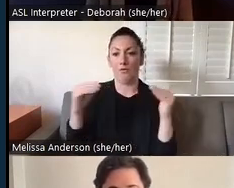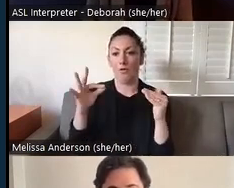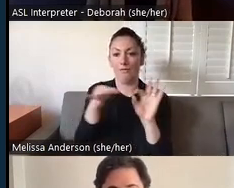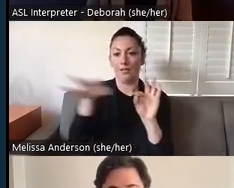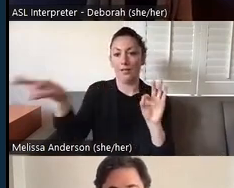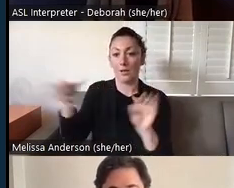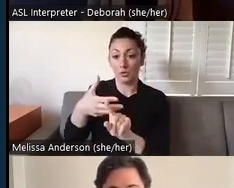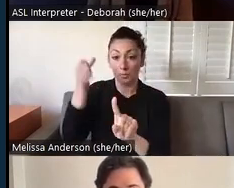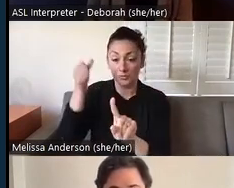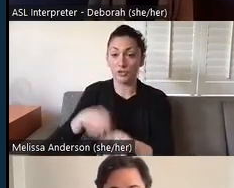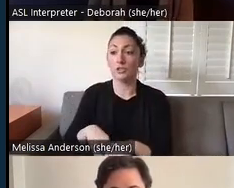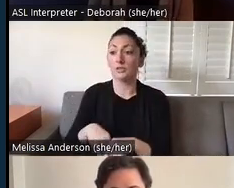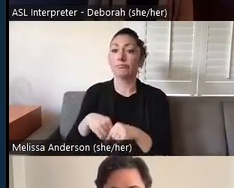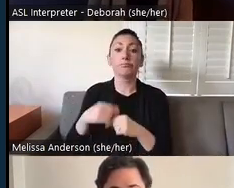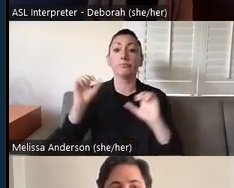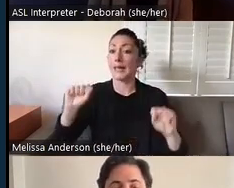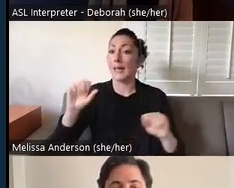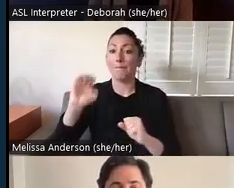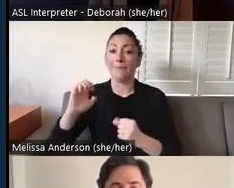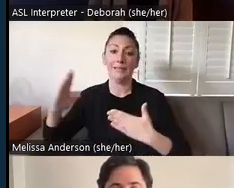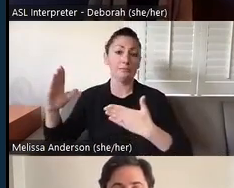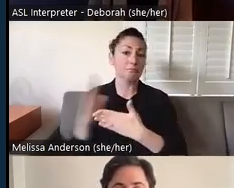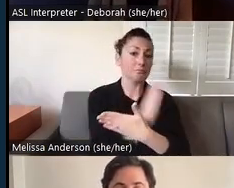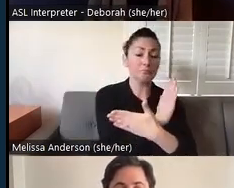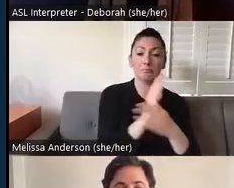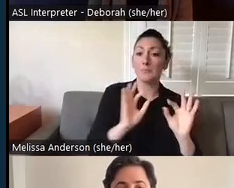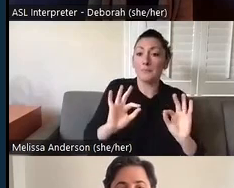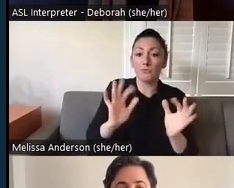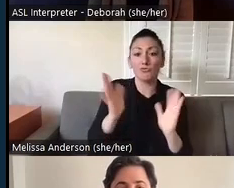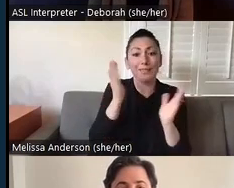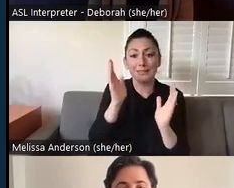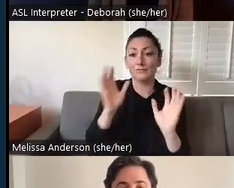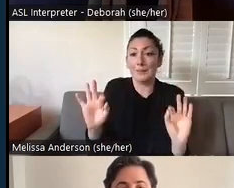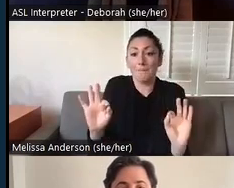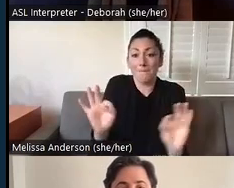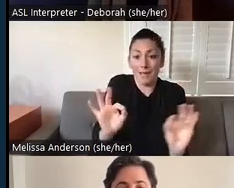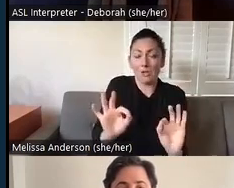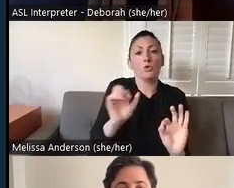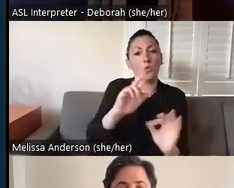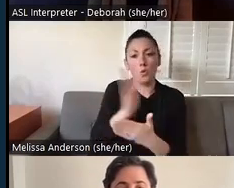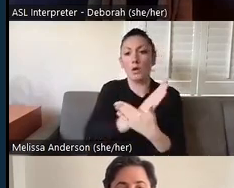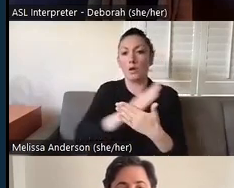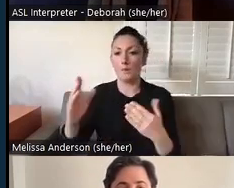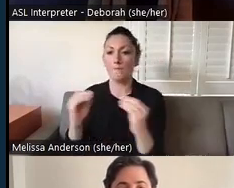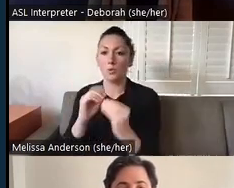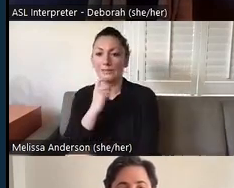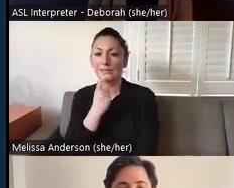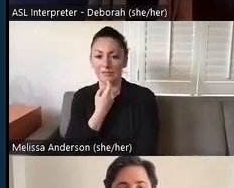who are in families that don't sign, experienced language deprivation. And it could be from, that